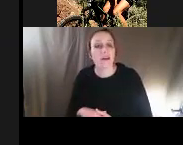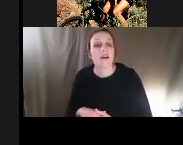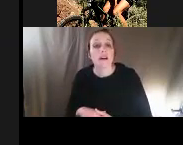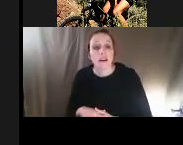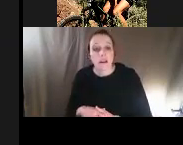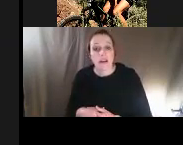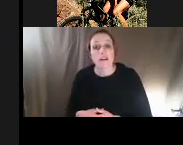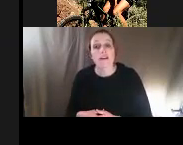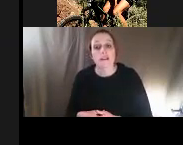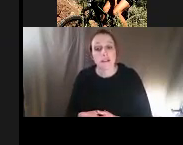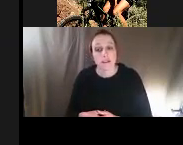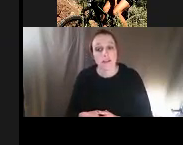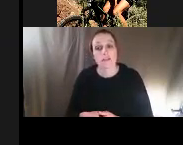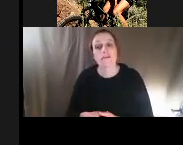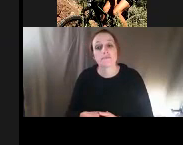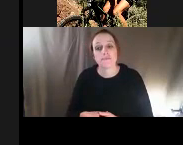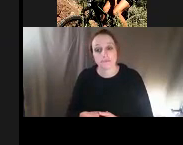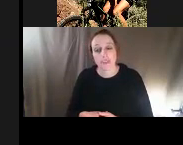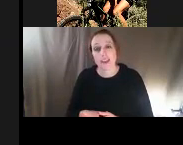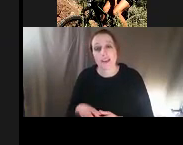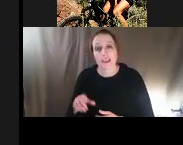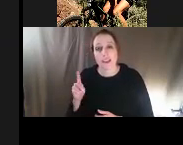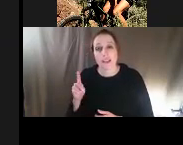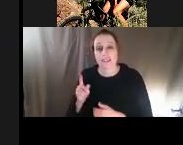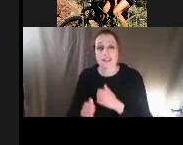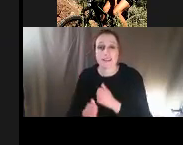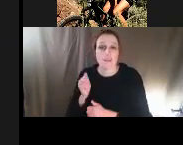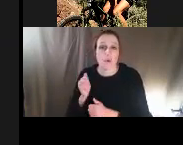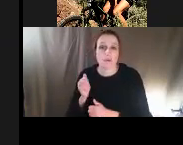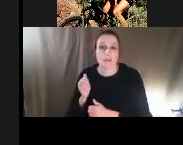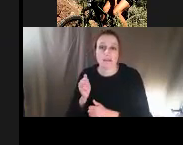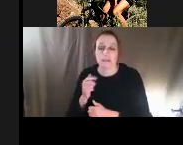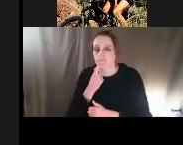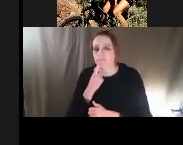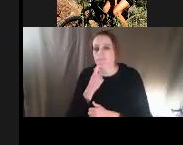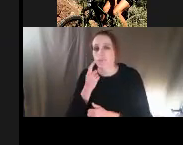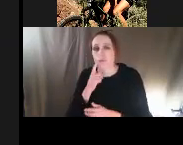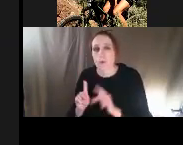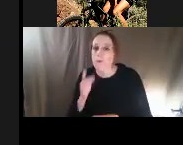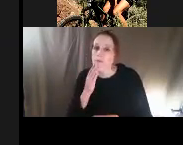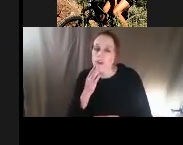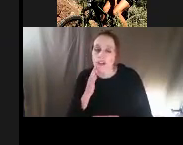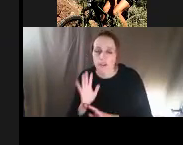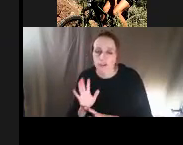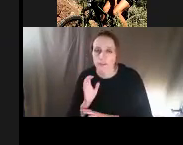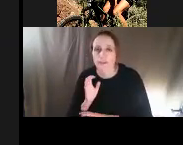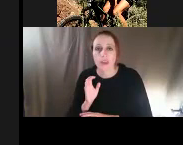for people of color. The individuals that don't think they... "I'm not racist.